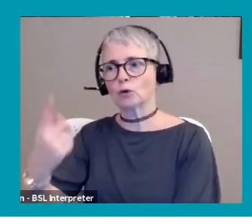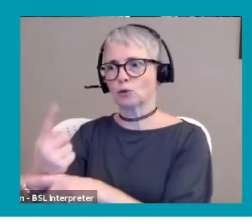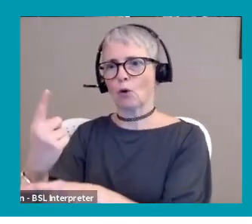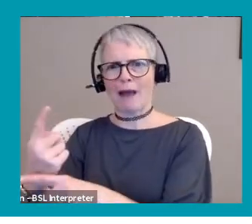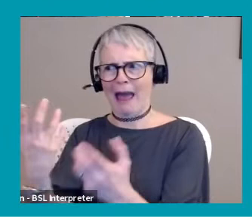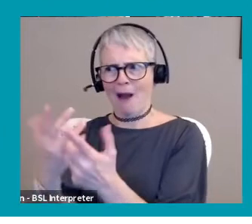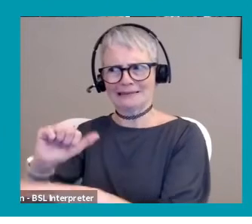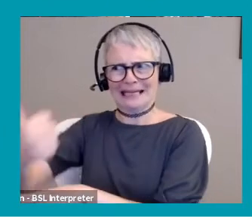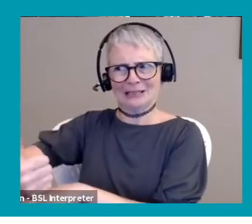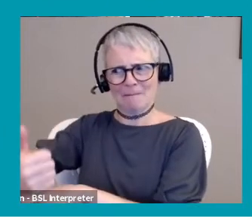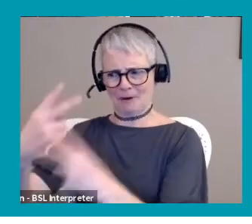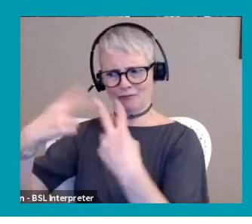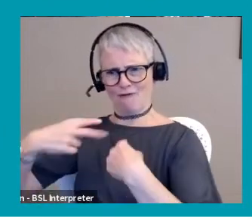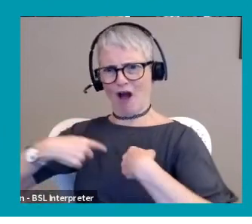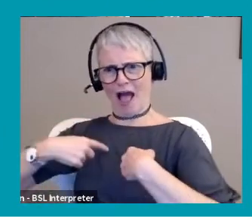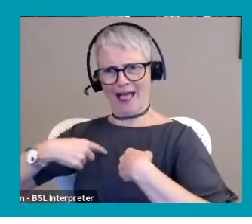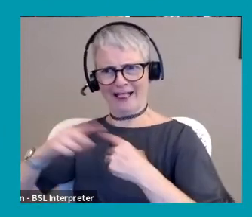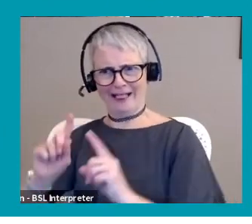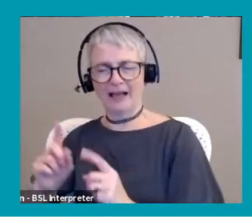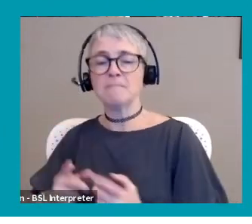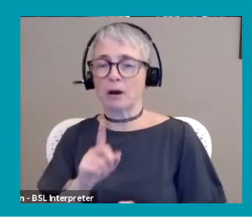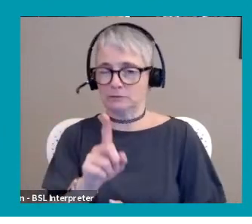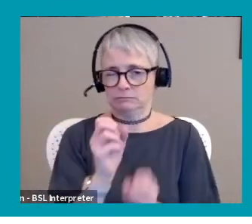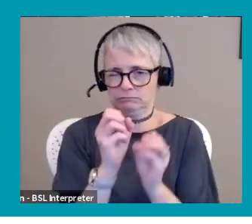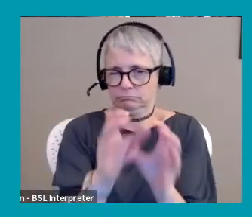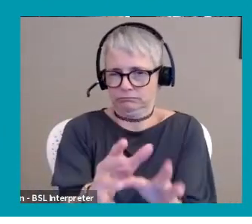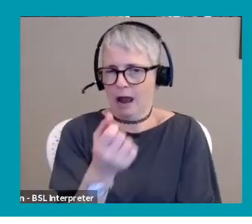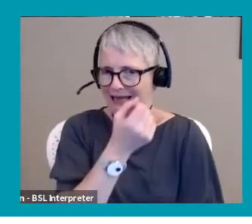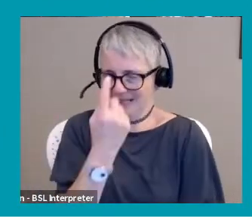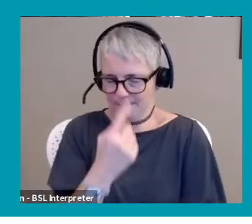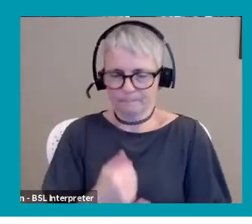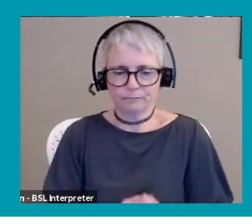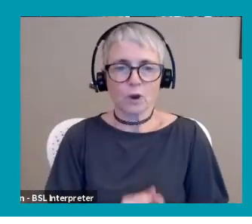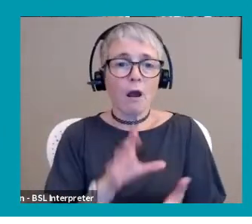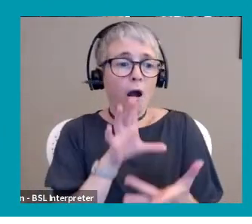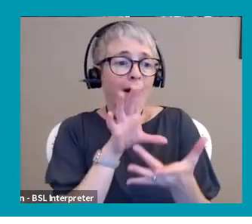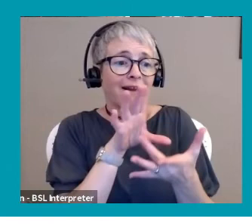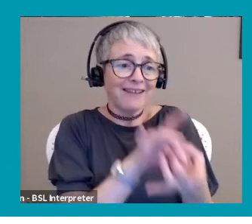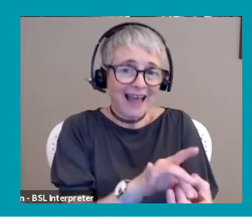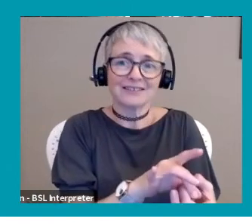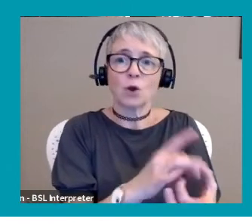But basic tips, connect with people you know as a starting point. contacts. There is